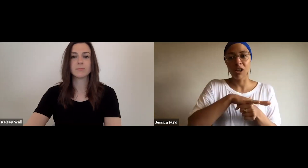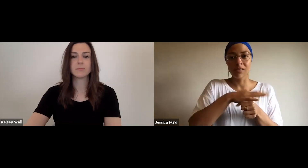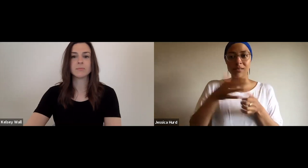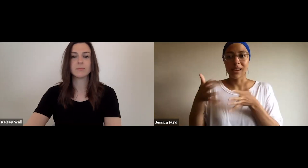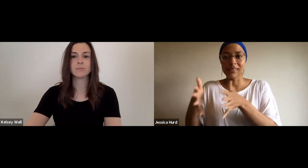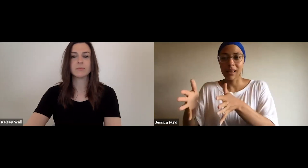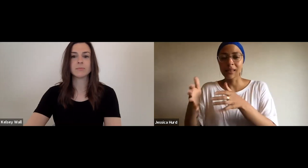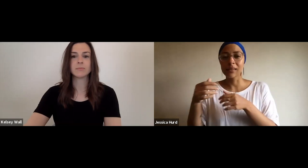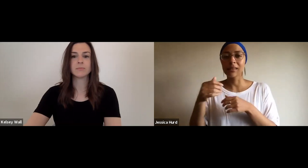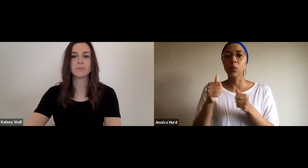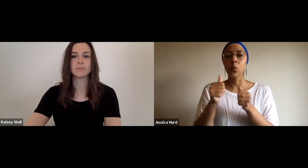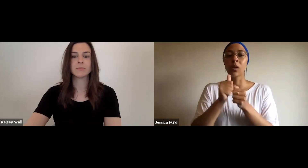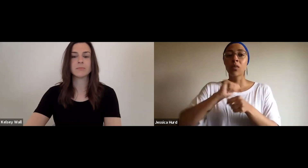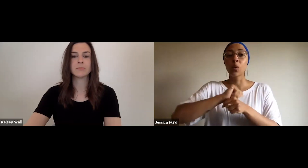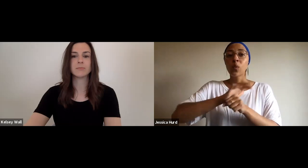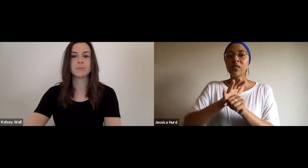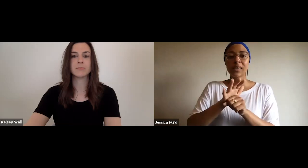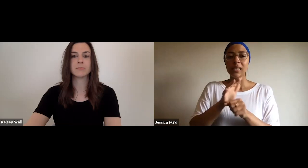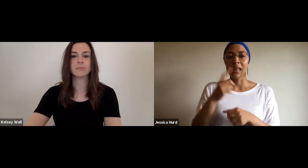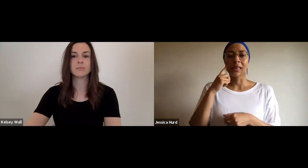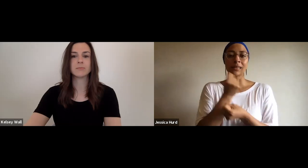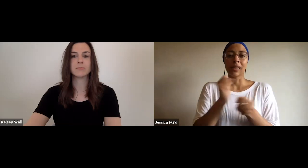I would like to clarify the difference between stress and anxiety.